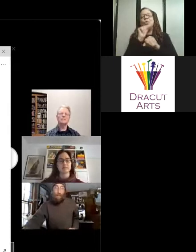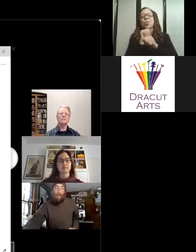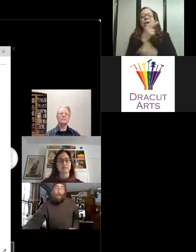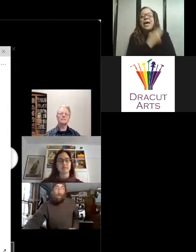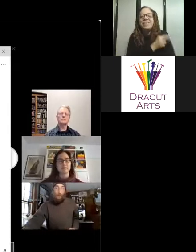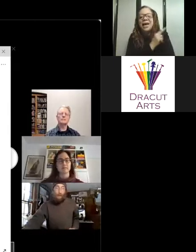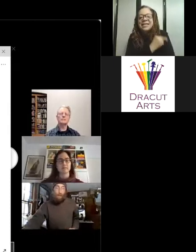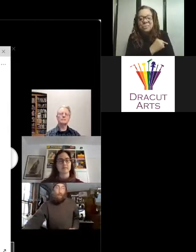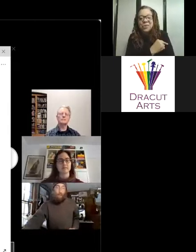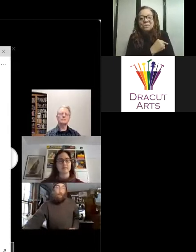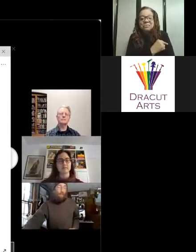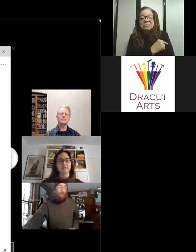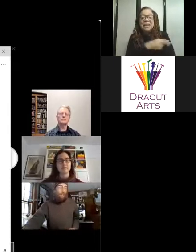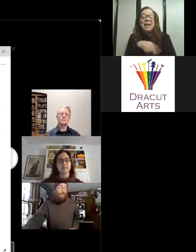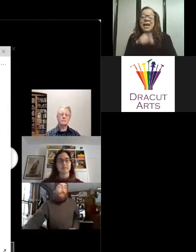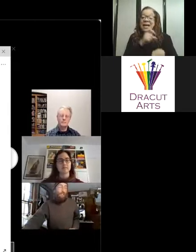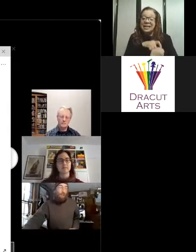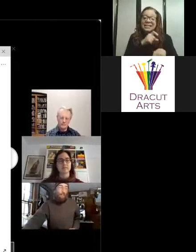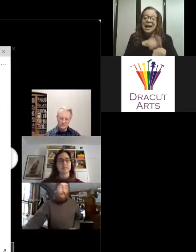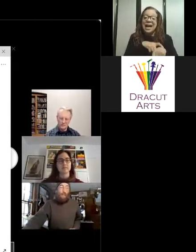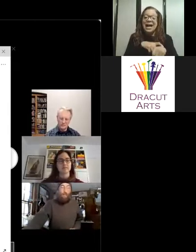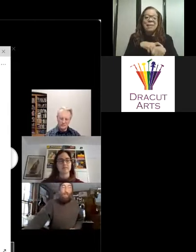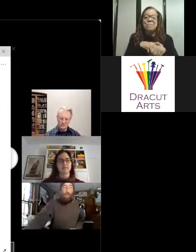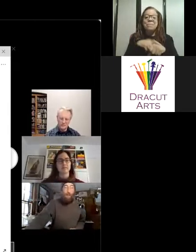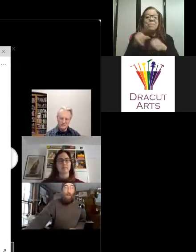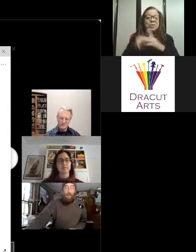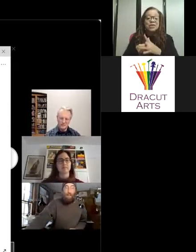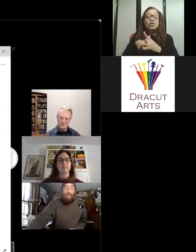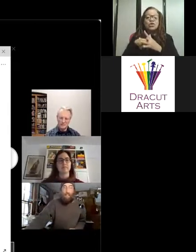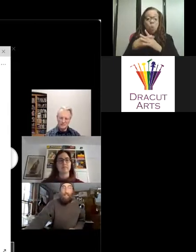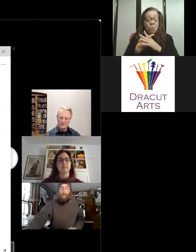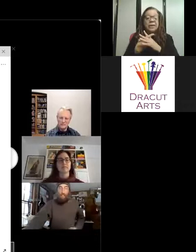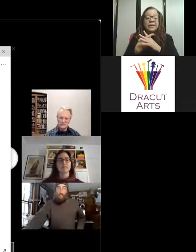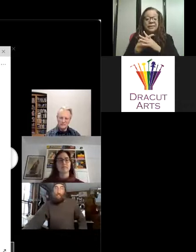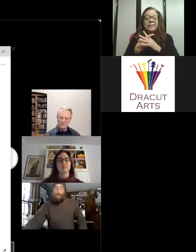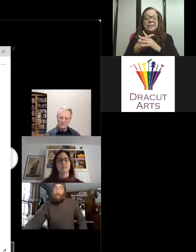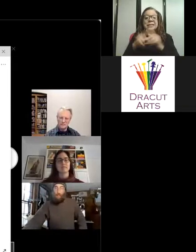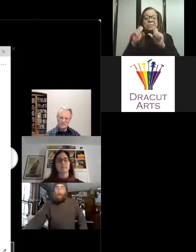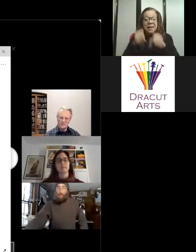at a time when they were just starting to be able to uh, enlist in the U.S.